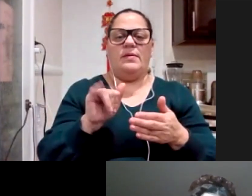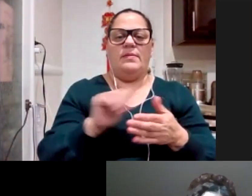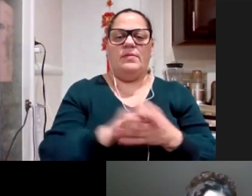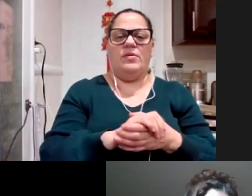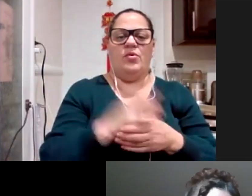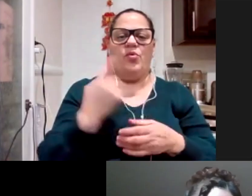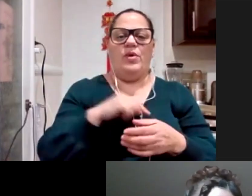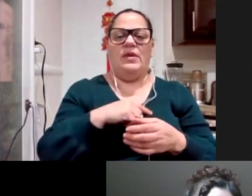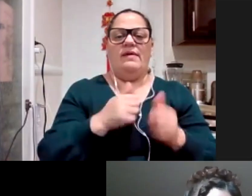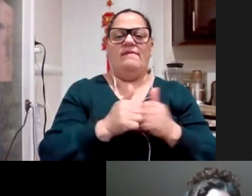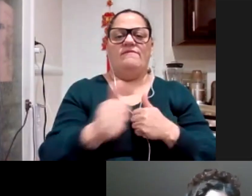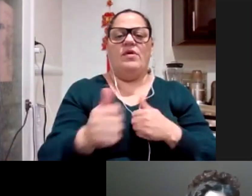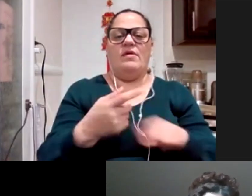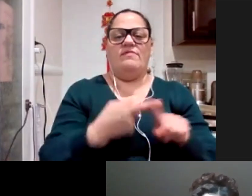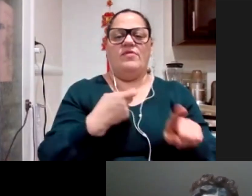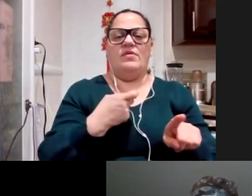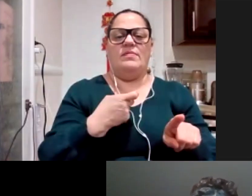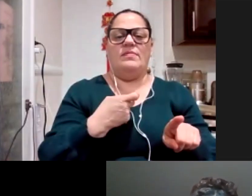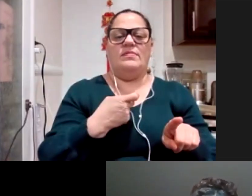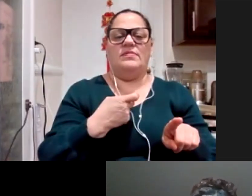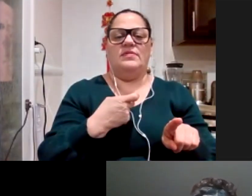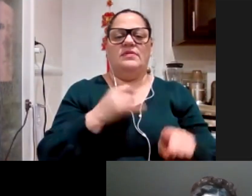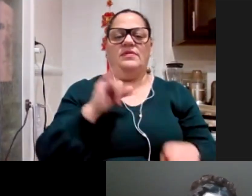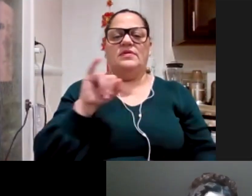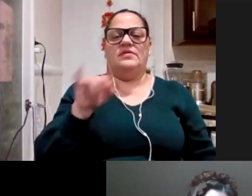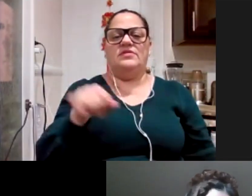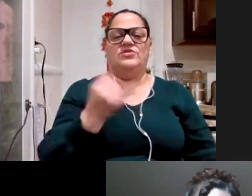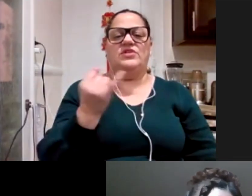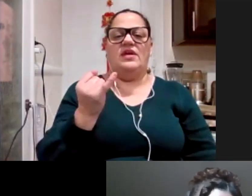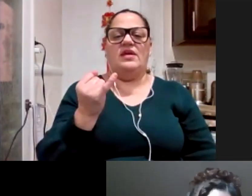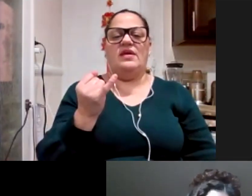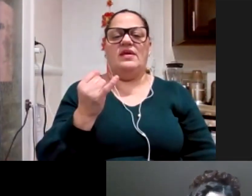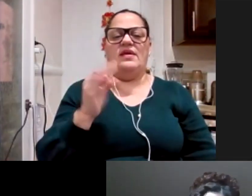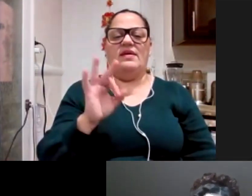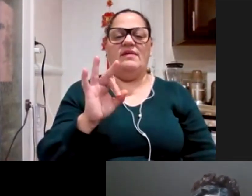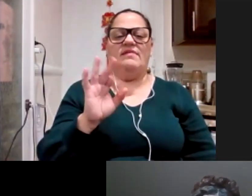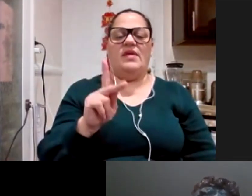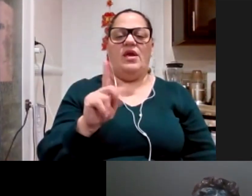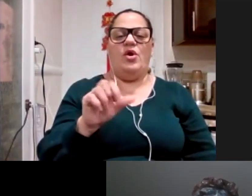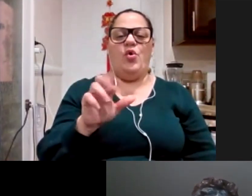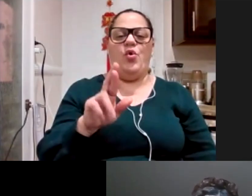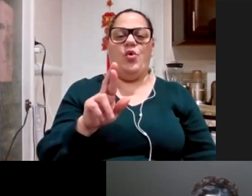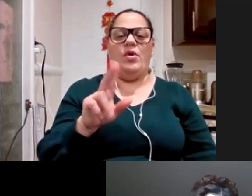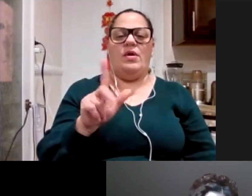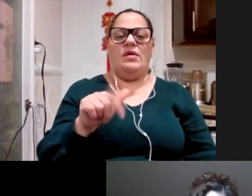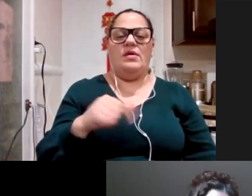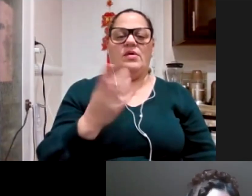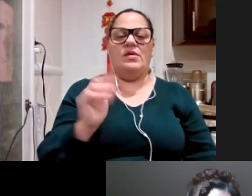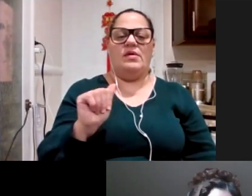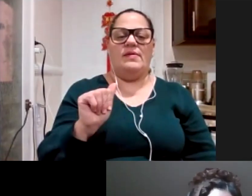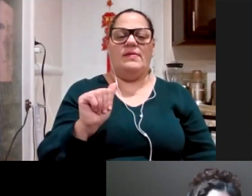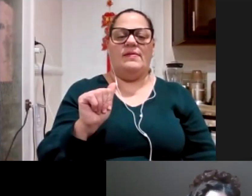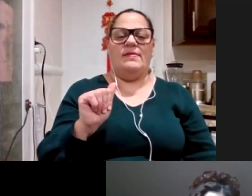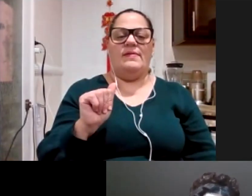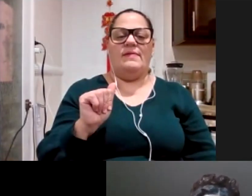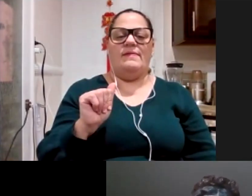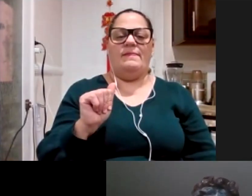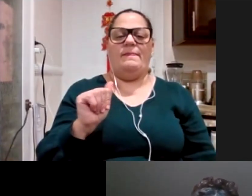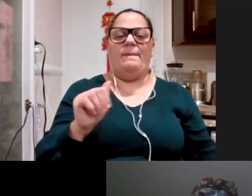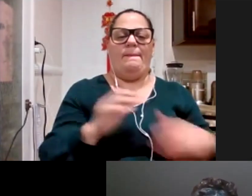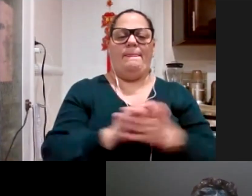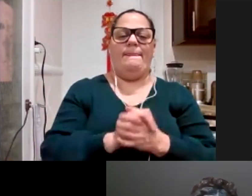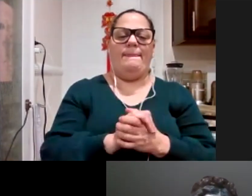far um from LaGuardia or FFJ or JFK. [NATALIE] JFK would be the closest LaGuardia.